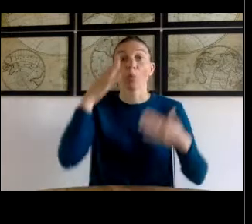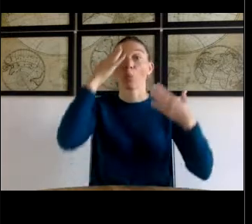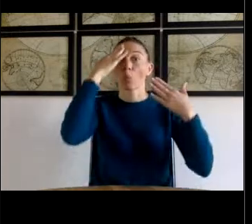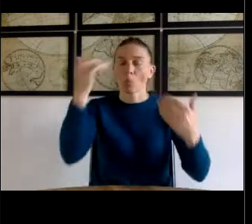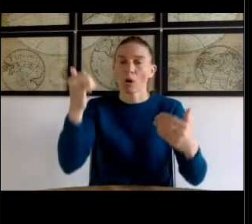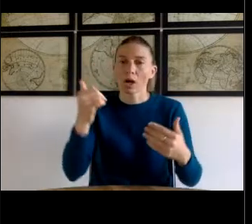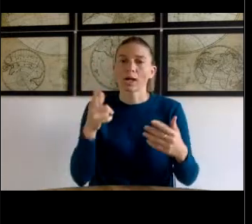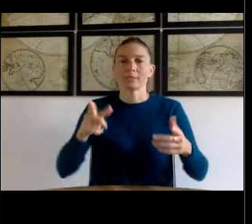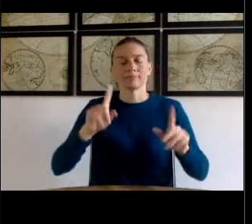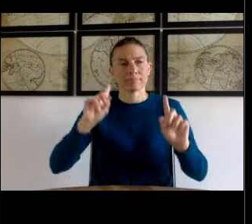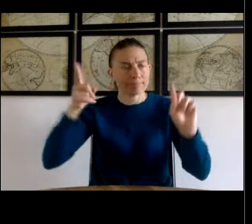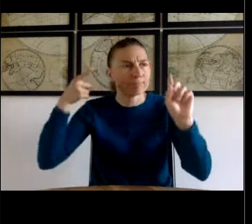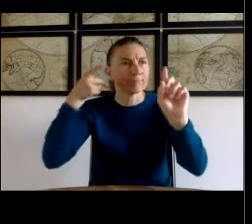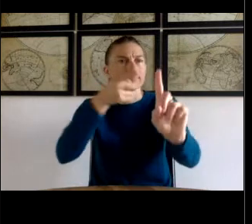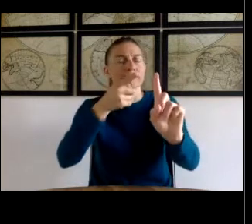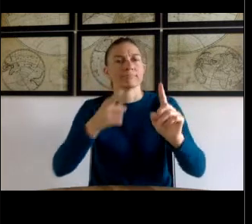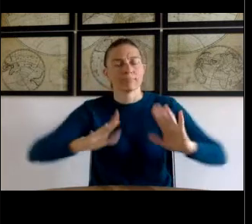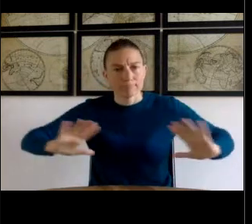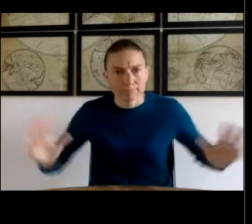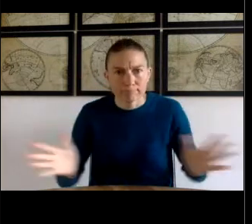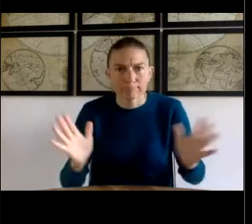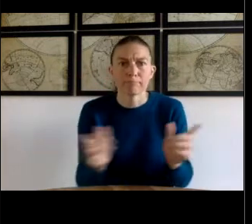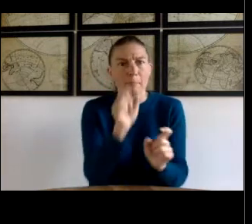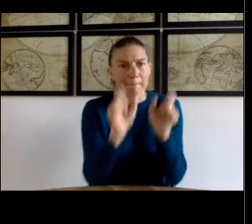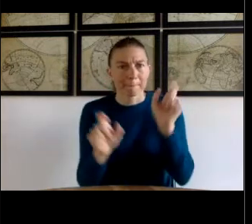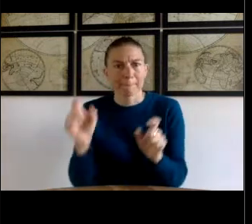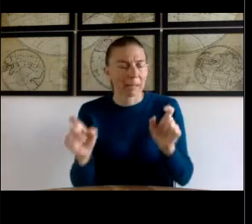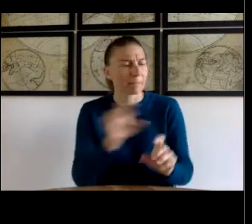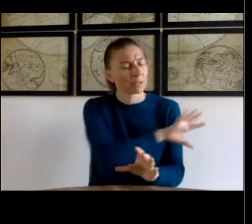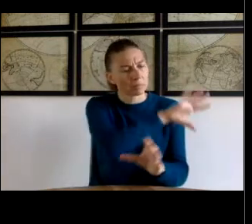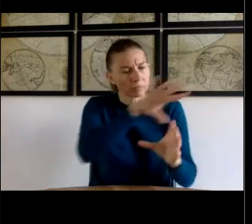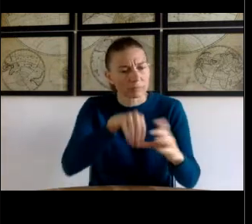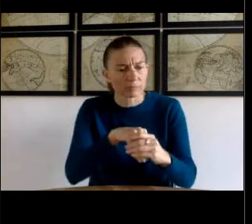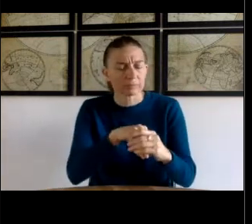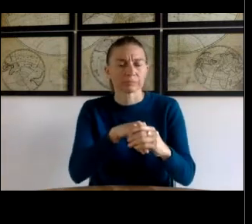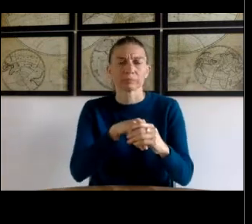in the communities, in other countries as well as volunteers